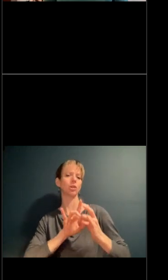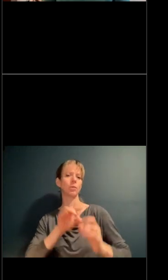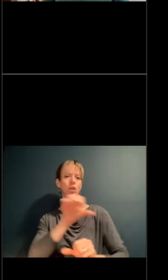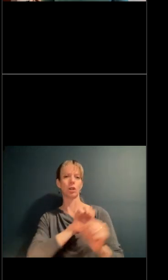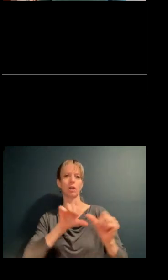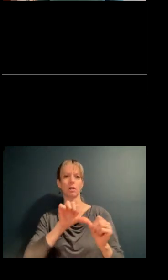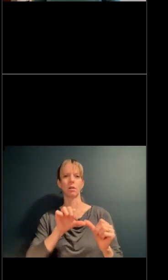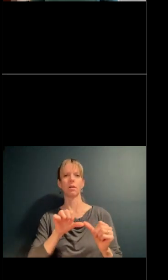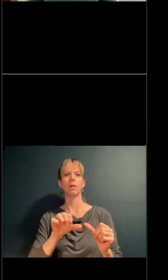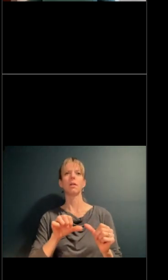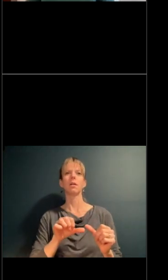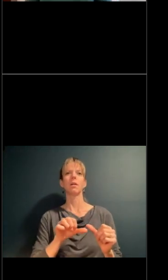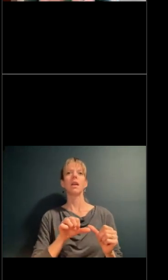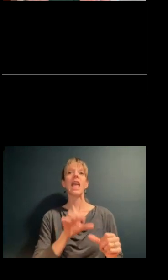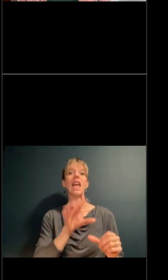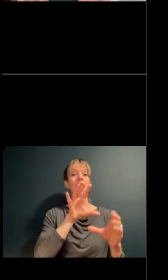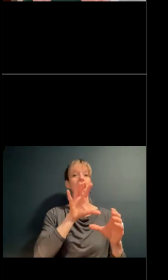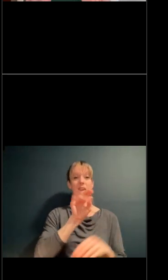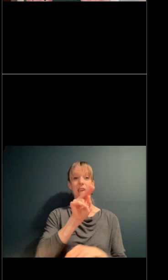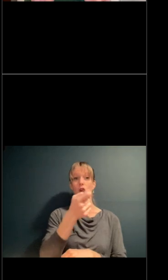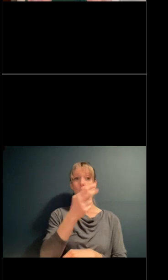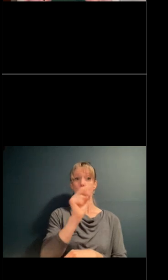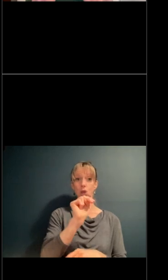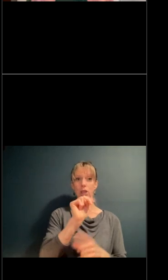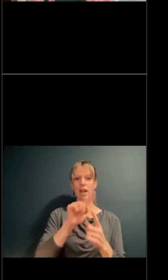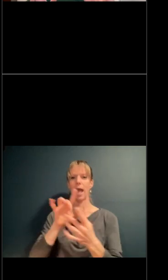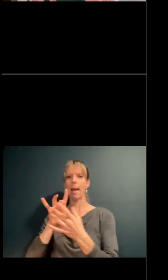inclusion and belonging. The difference between just